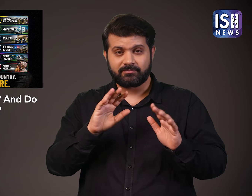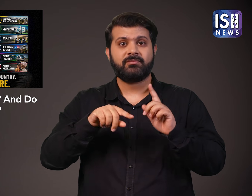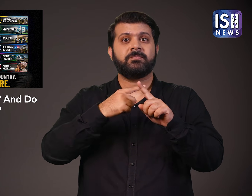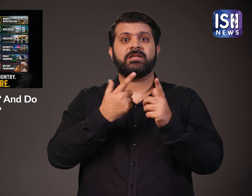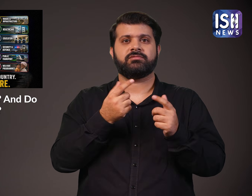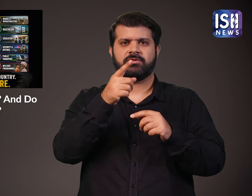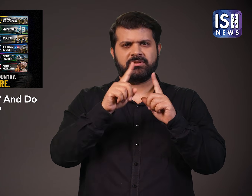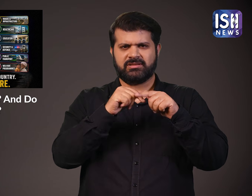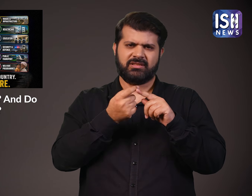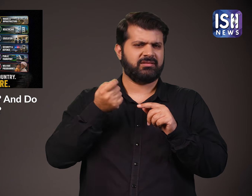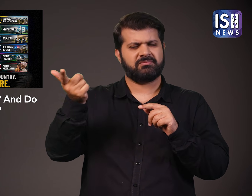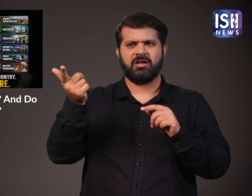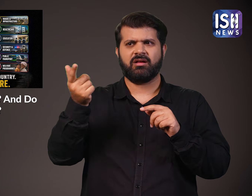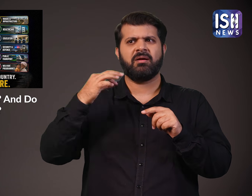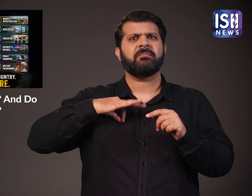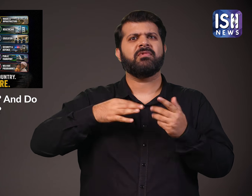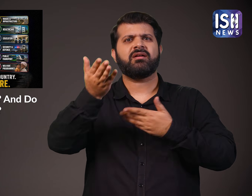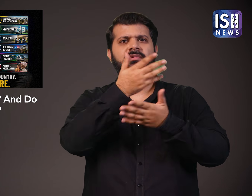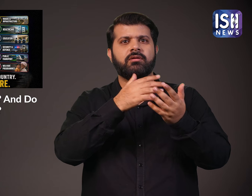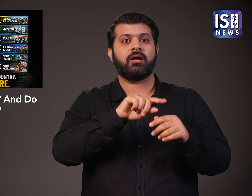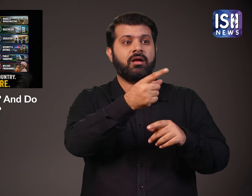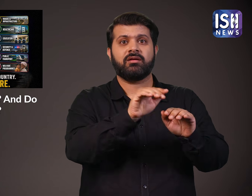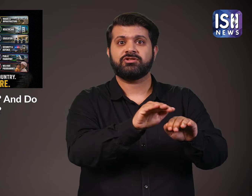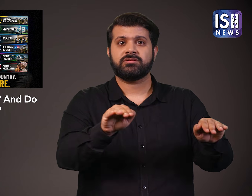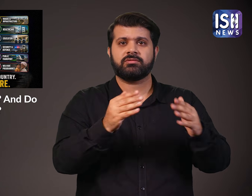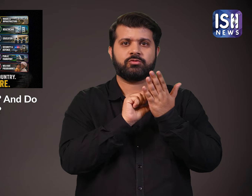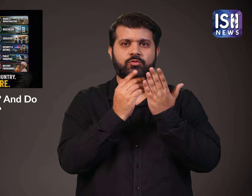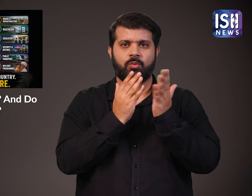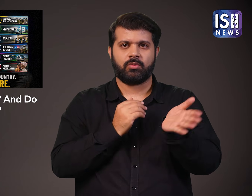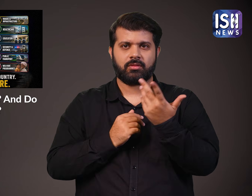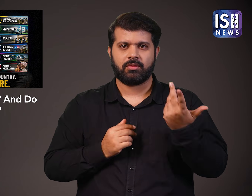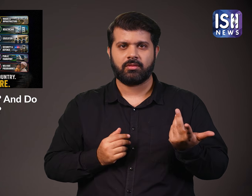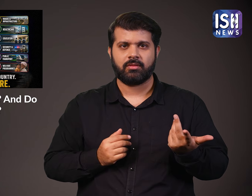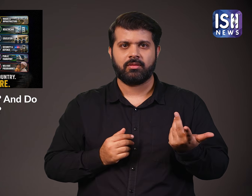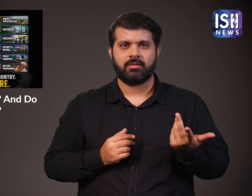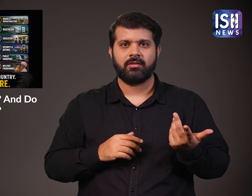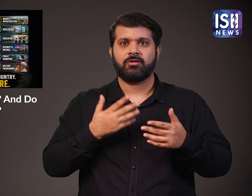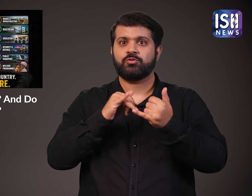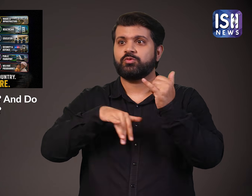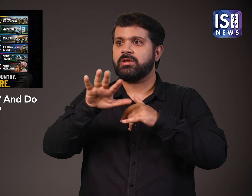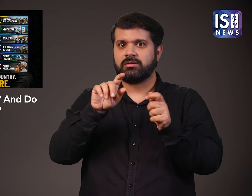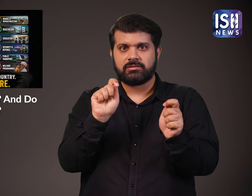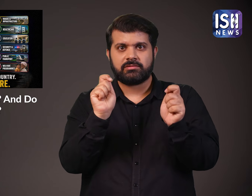When children attend government schools, society benefits from taxes.